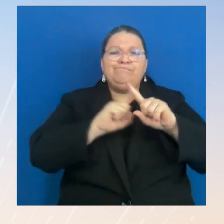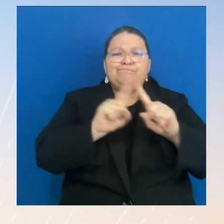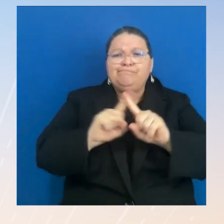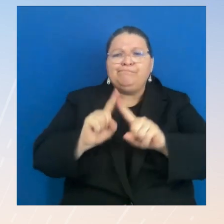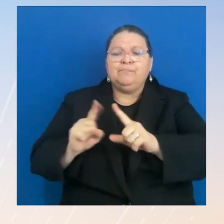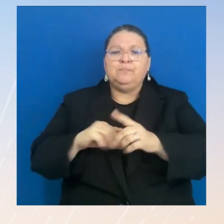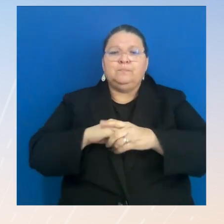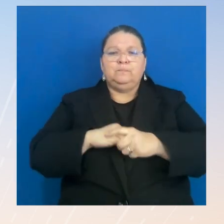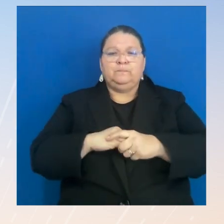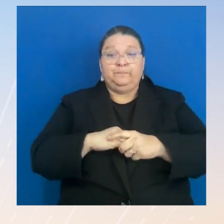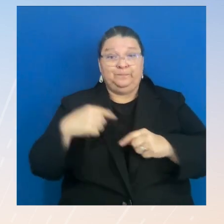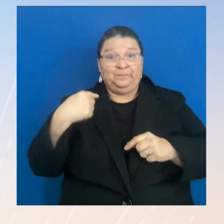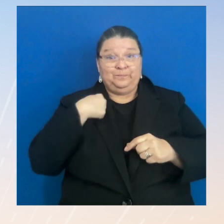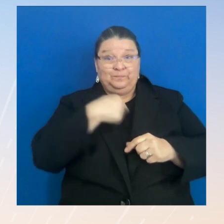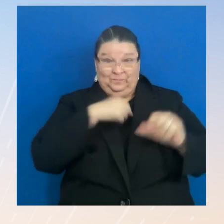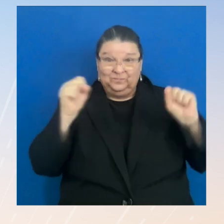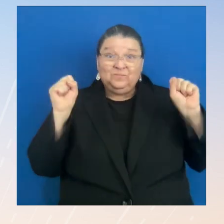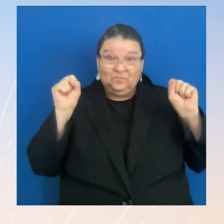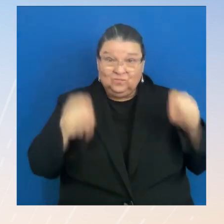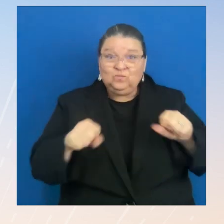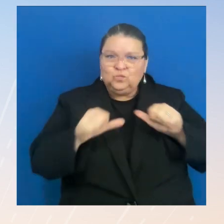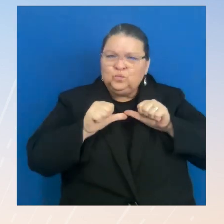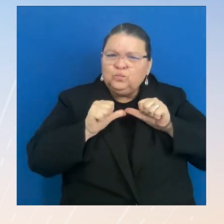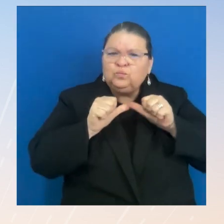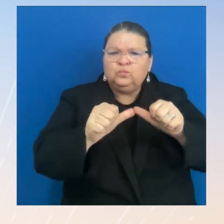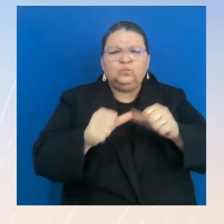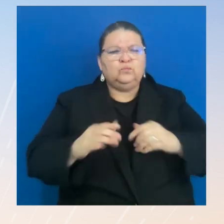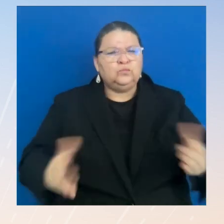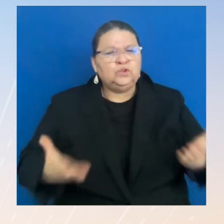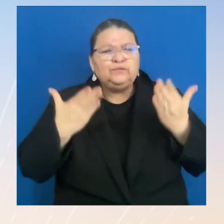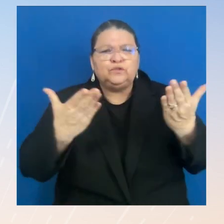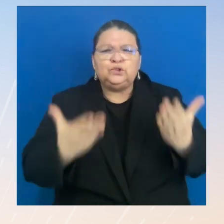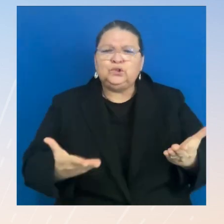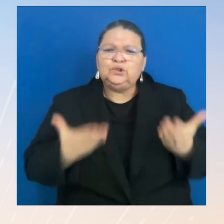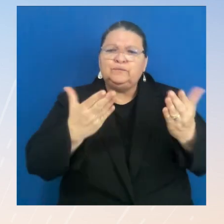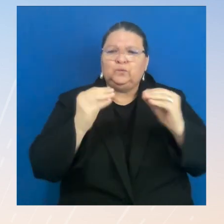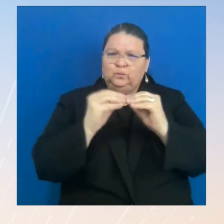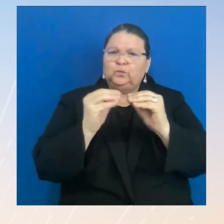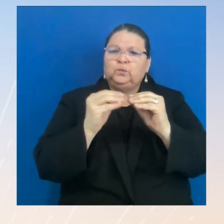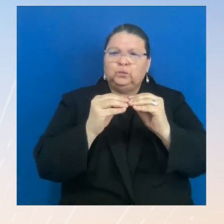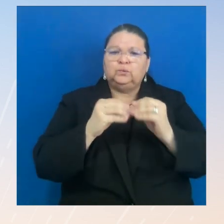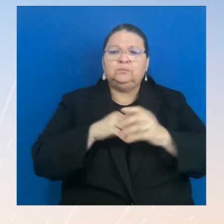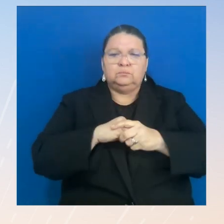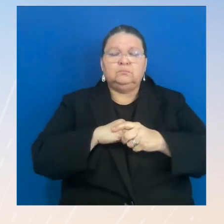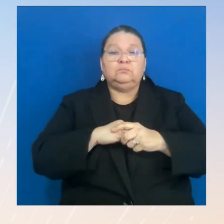Over the past two weeks alone, we have delivered more than $300 million of security assistance to Ukraine,